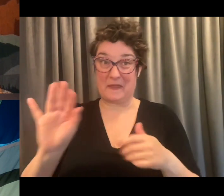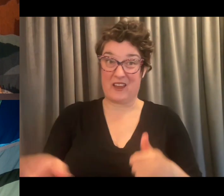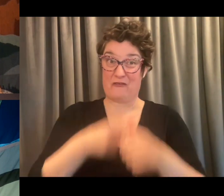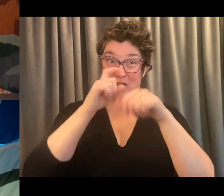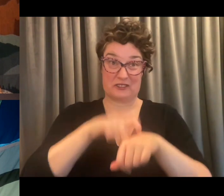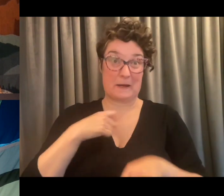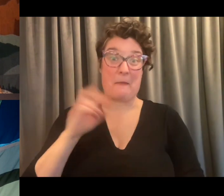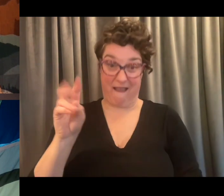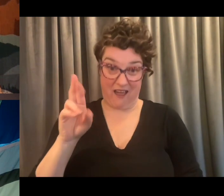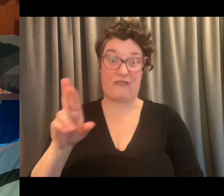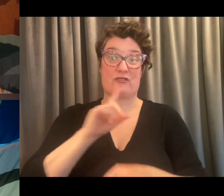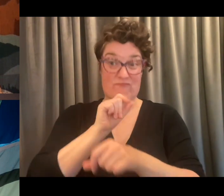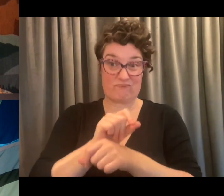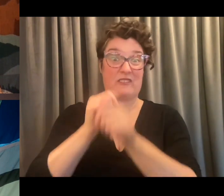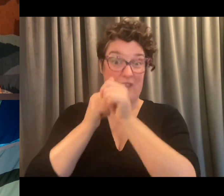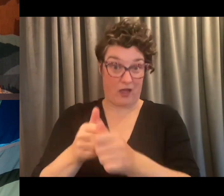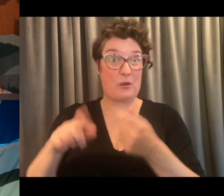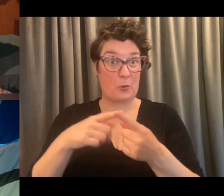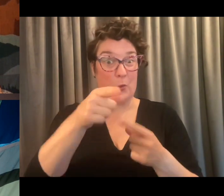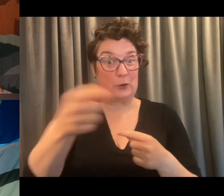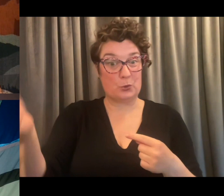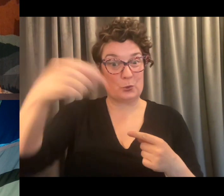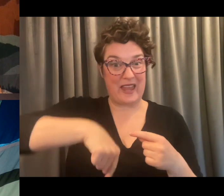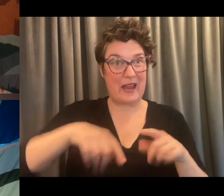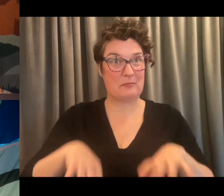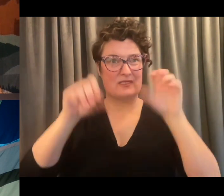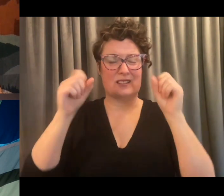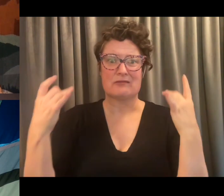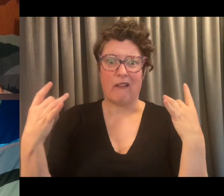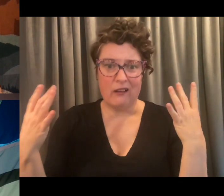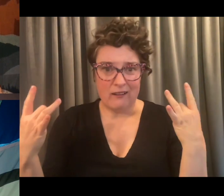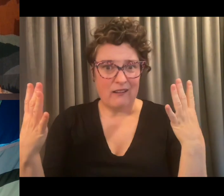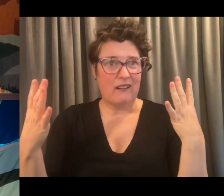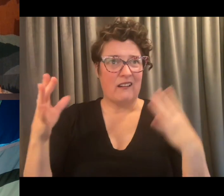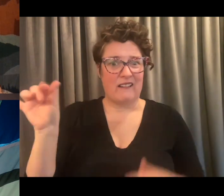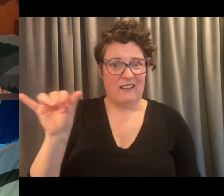Shavuot was where you came and did this incredible like, mystical